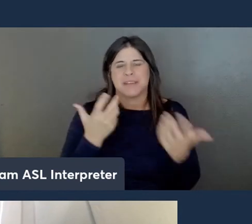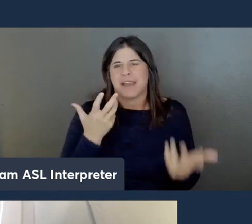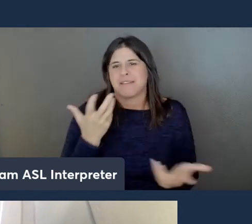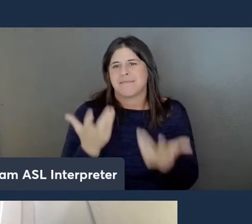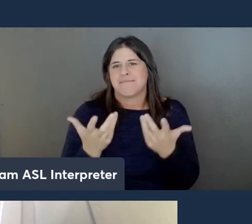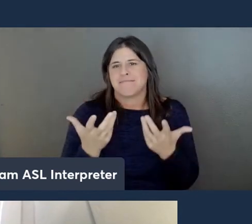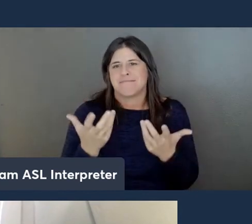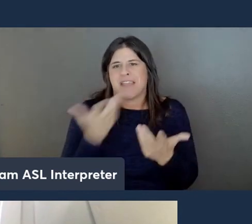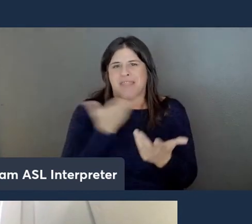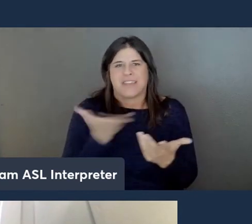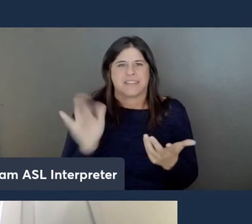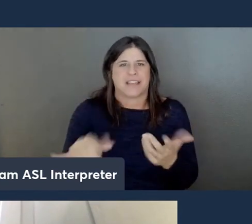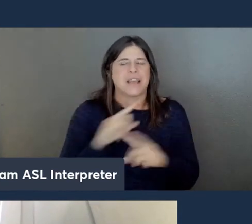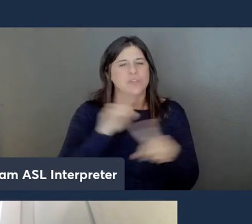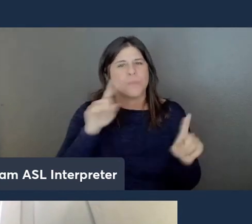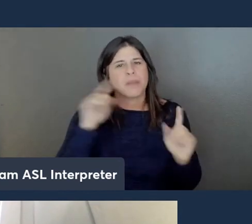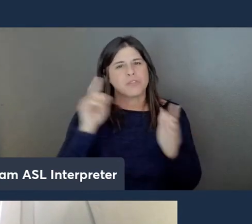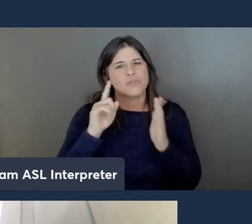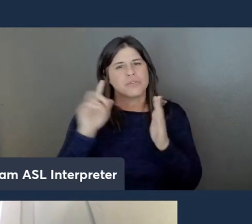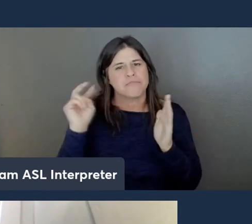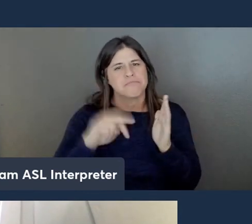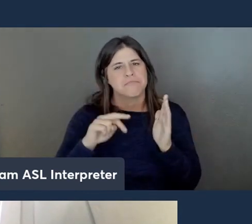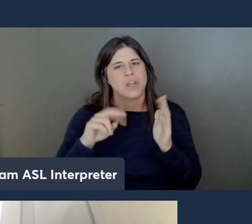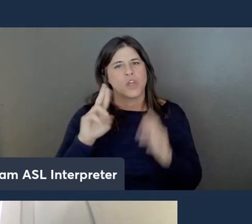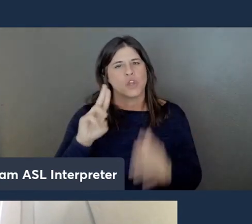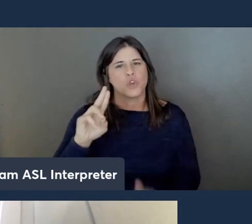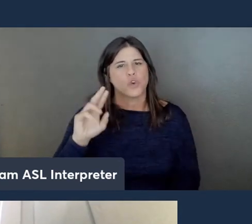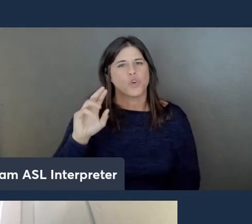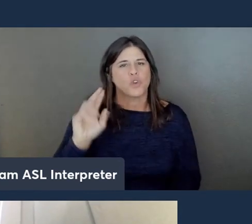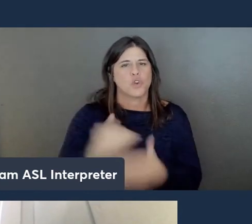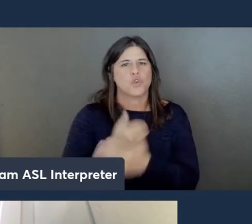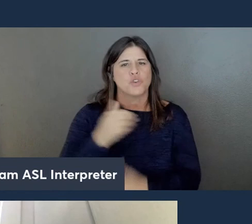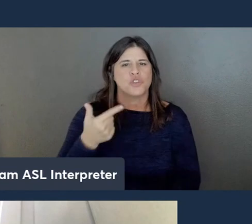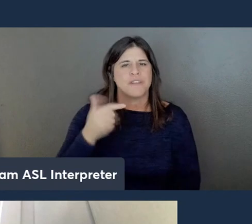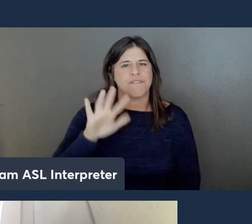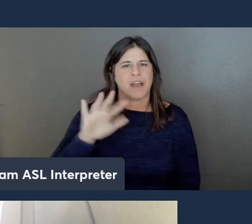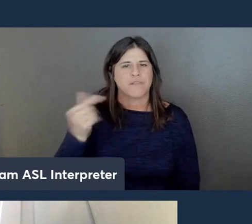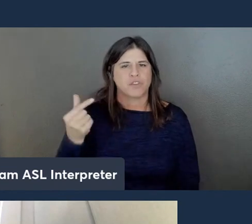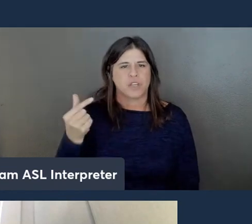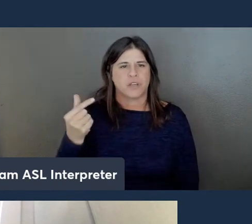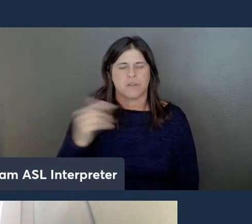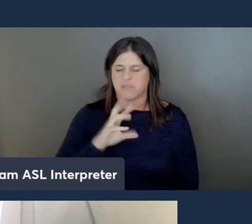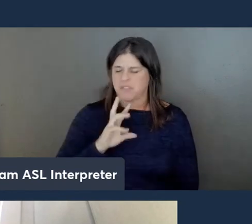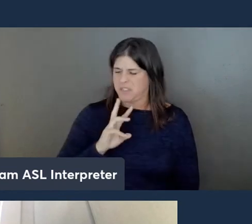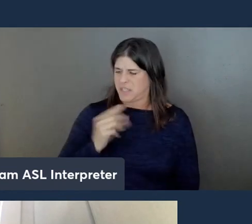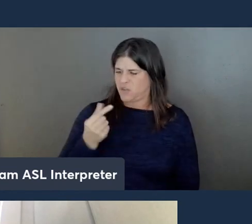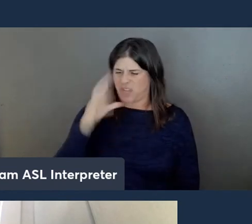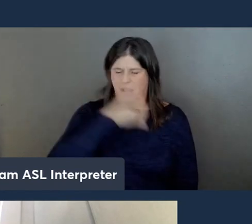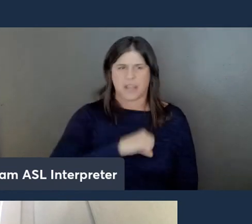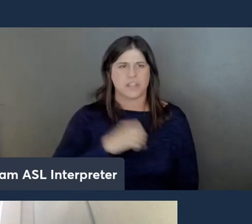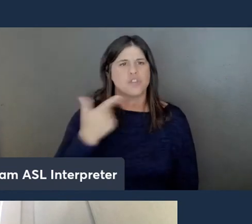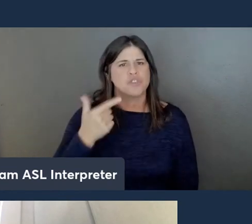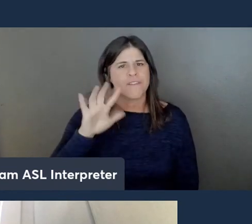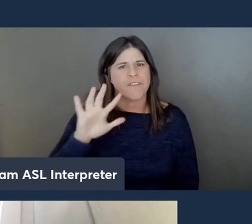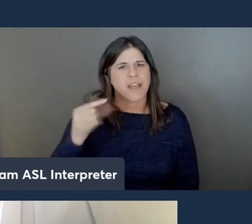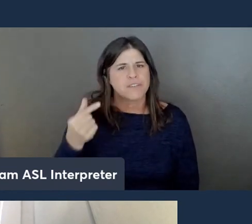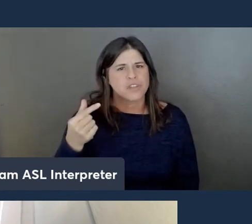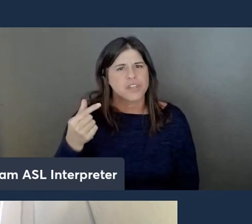so make sure to check out, the new G5g or six G, I guess, G5g instances on EC2.